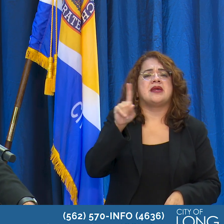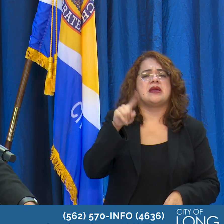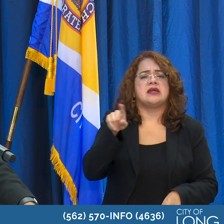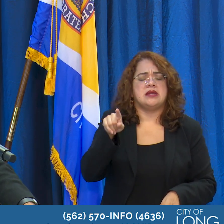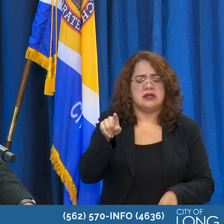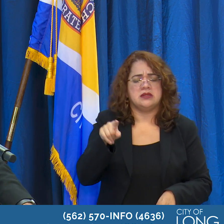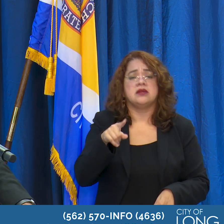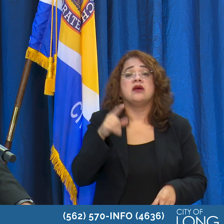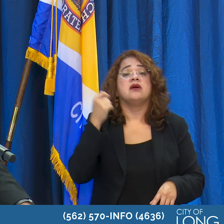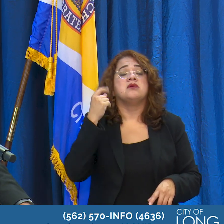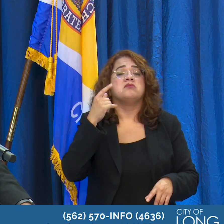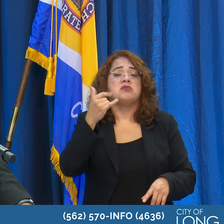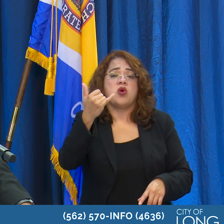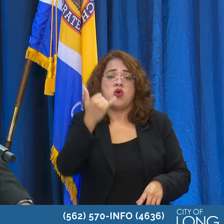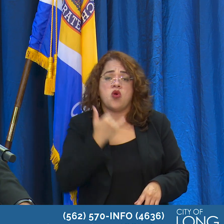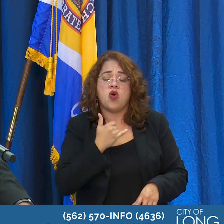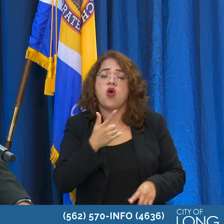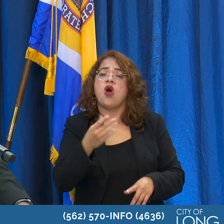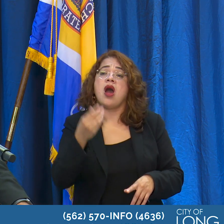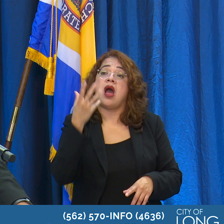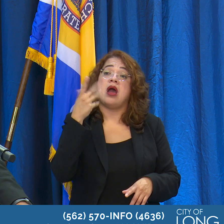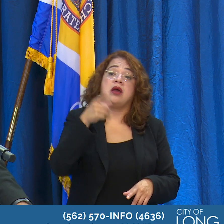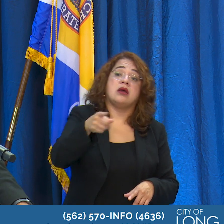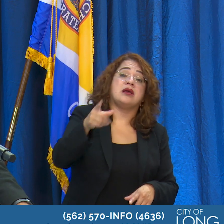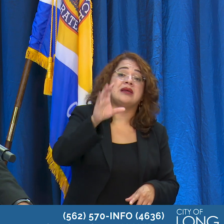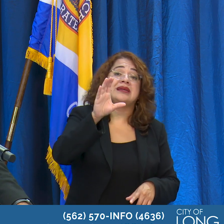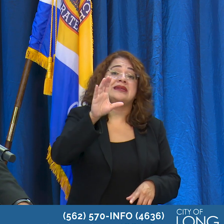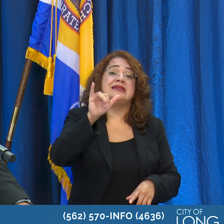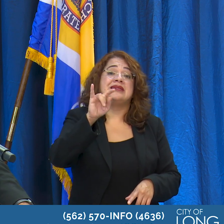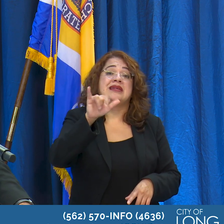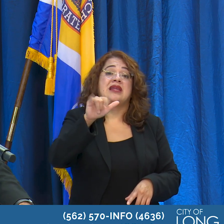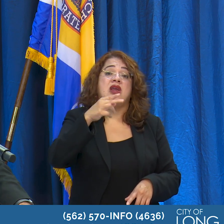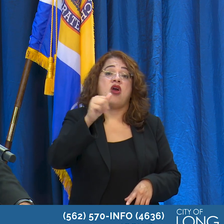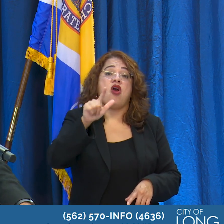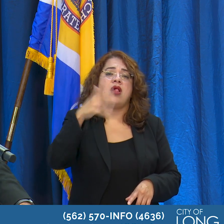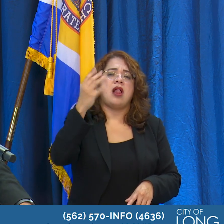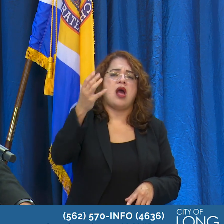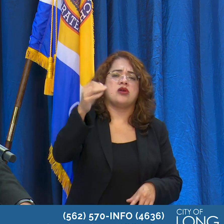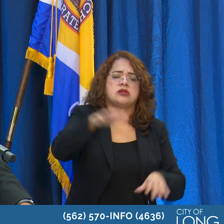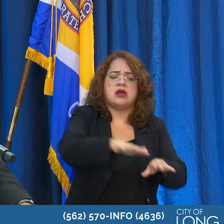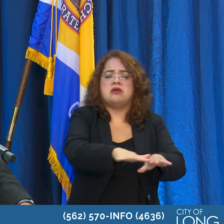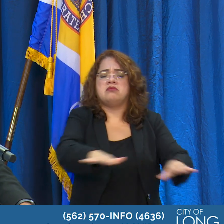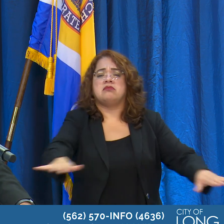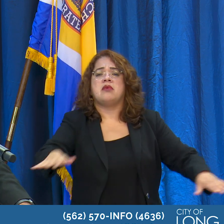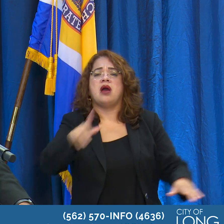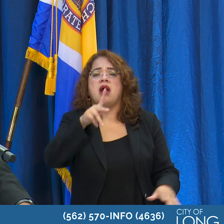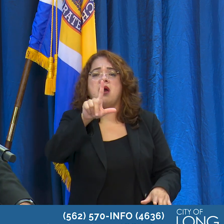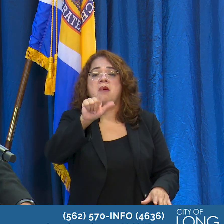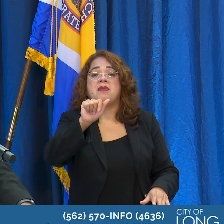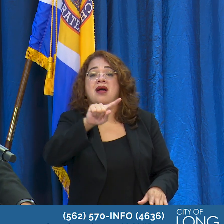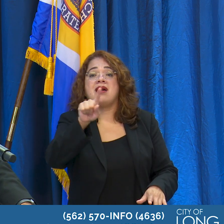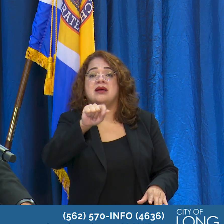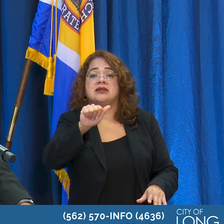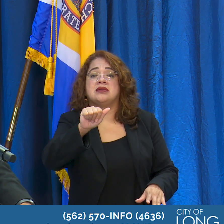Hall. We have an outdoor plaza information table. We can help you apply just right there on the spot.